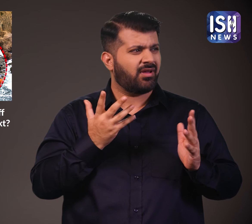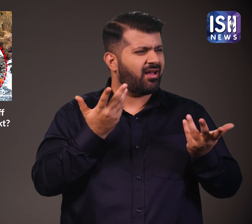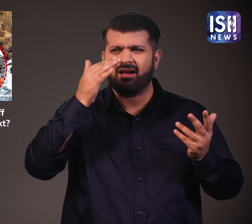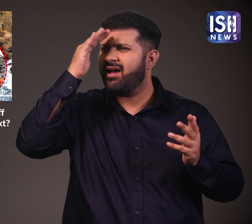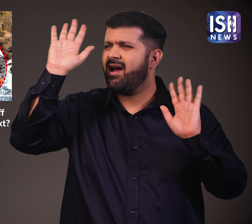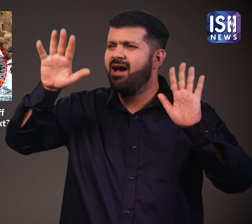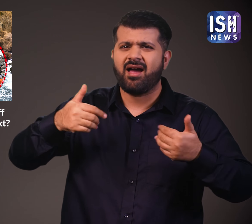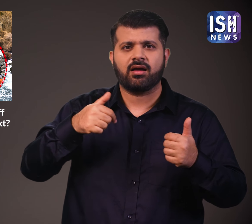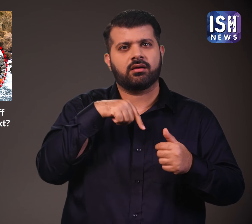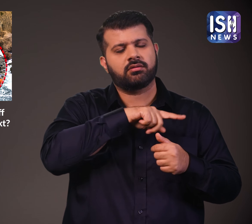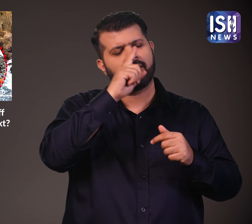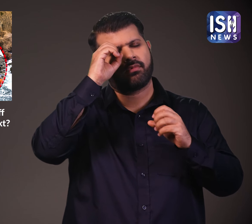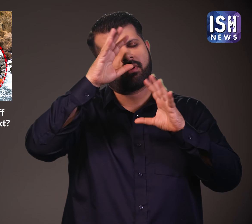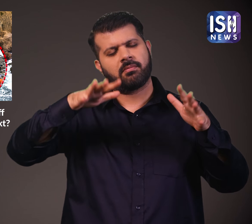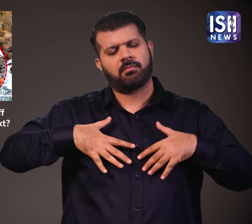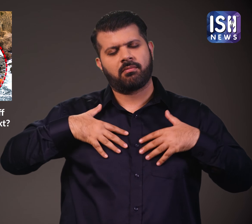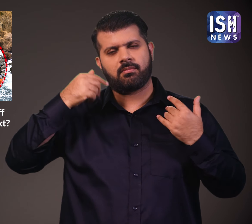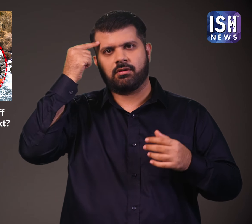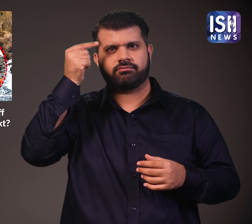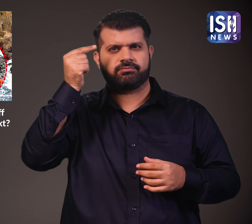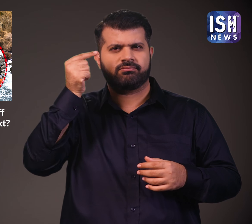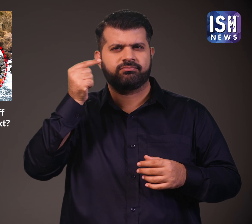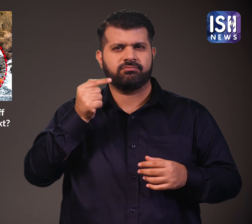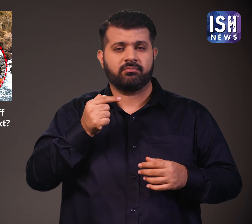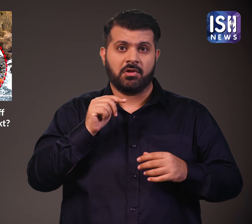There was no real threat. But he strongly believed it.